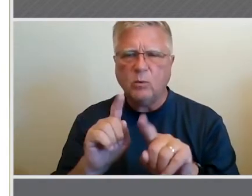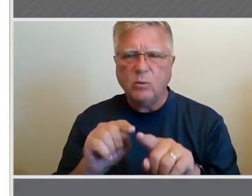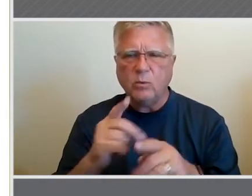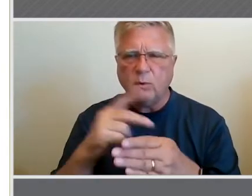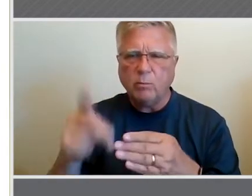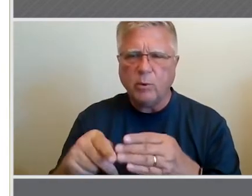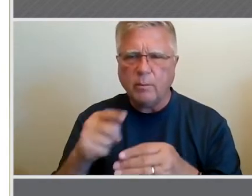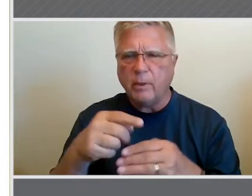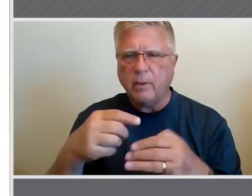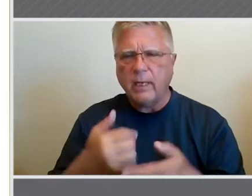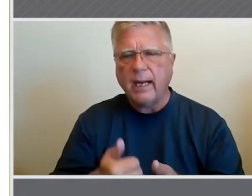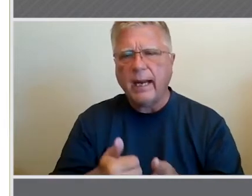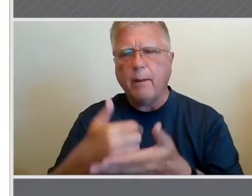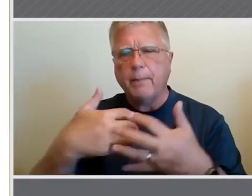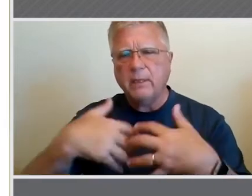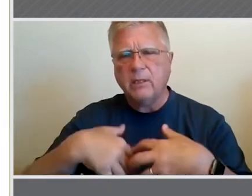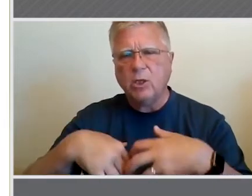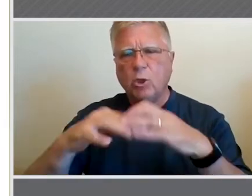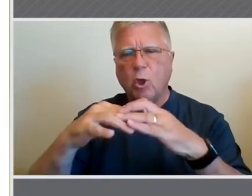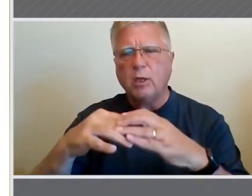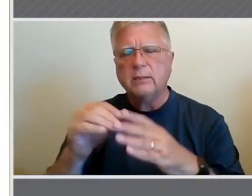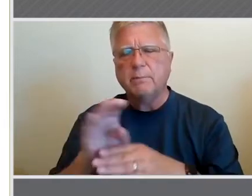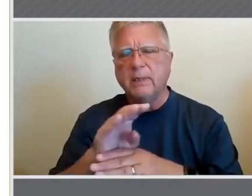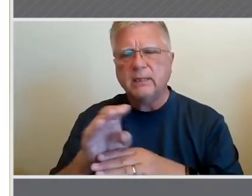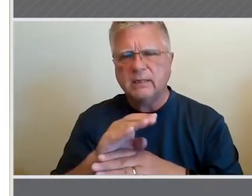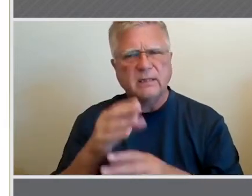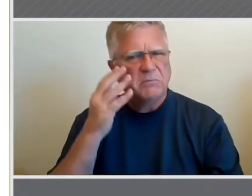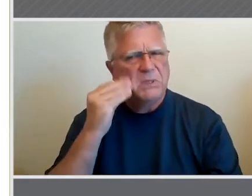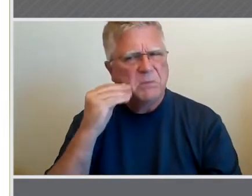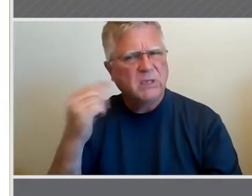to launch businesses and really experiencing something similar, a gallery on